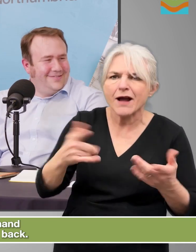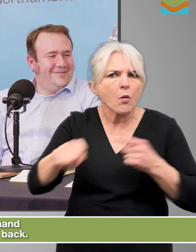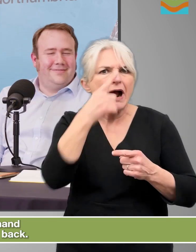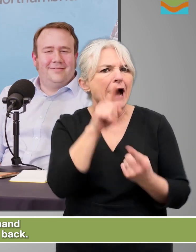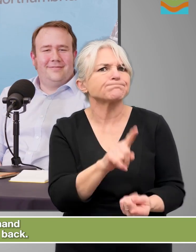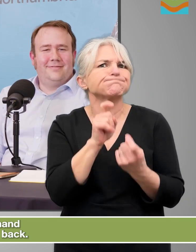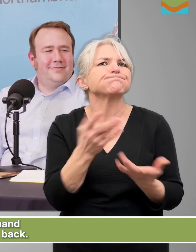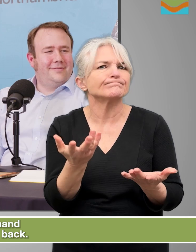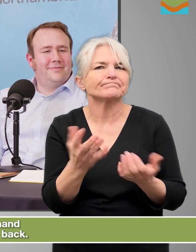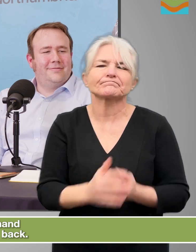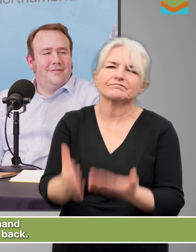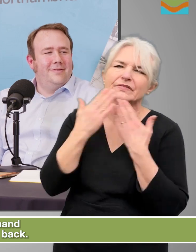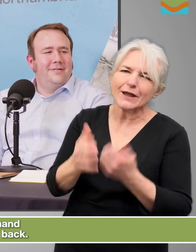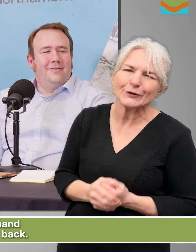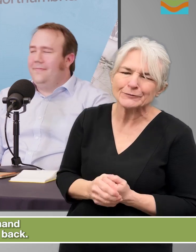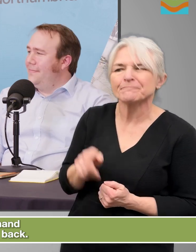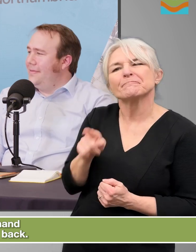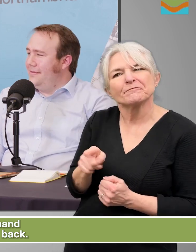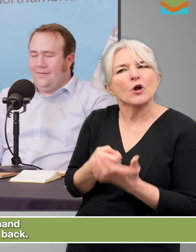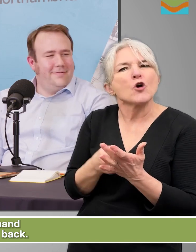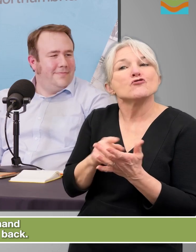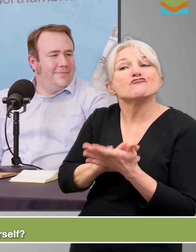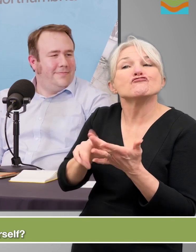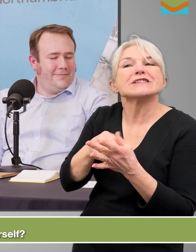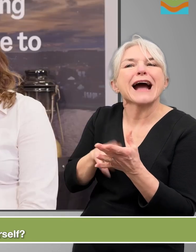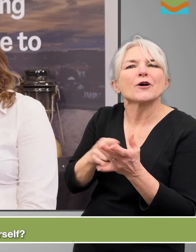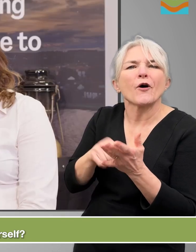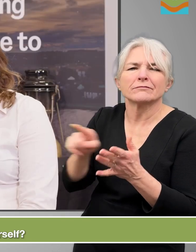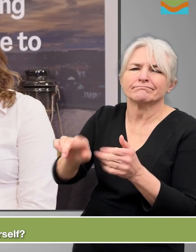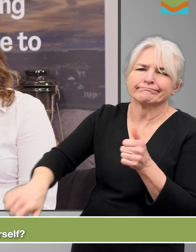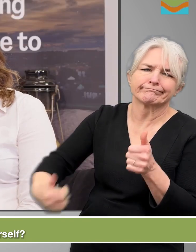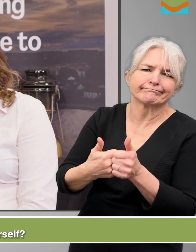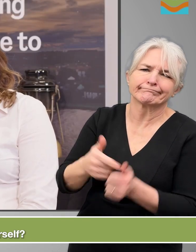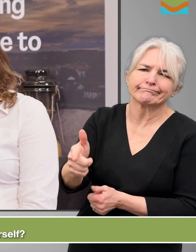I used to call her my 'right hand woman', Rhiannon, welcome back. You want to reintroduce yourself?